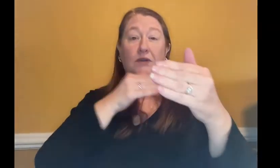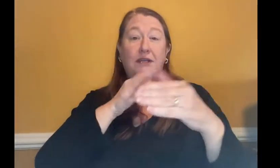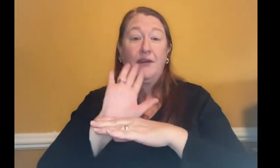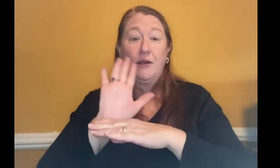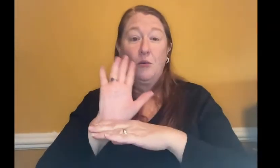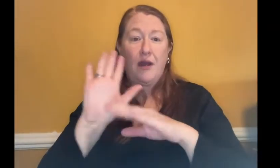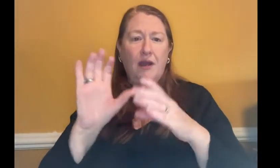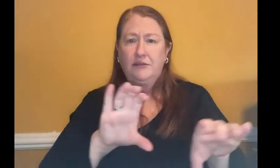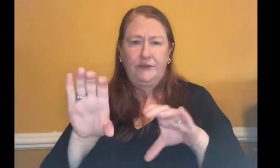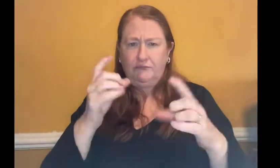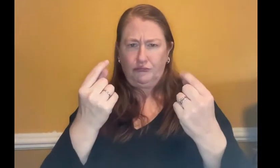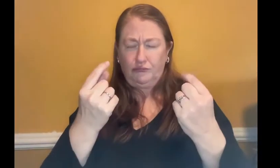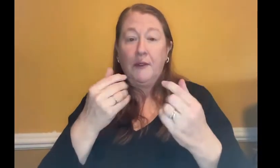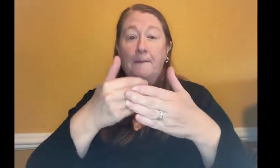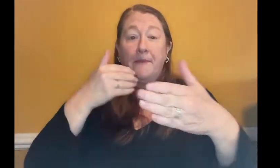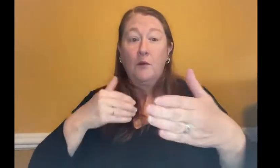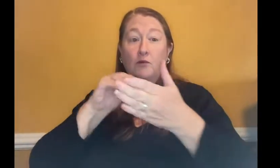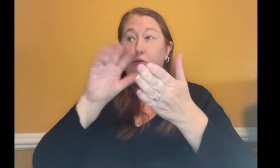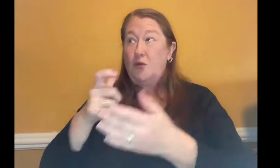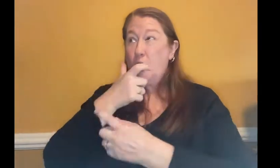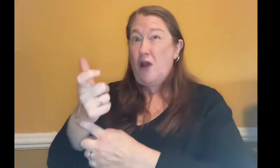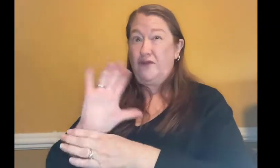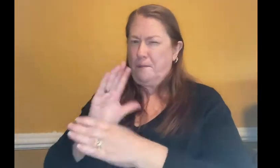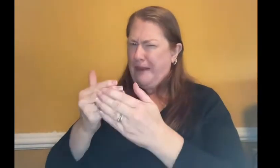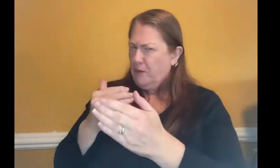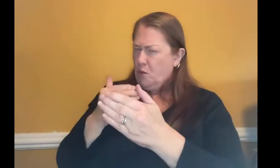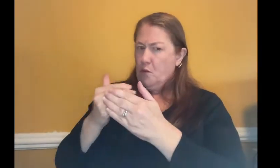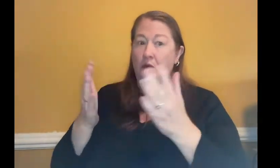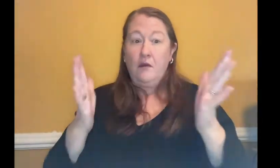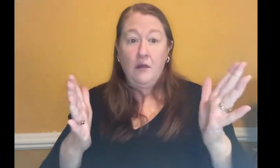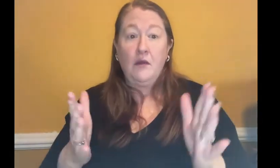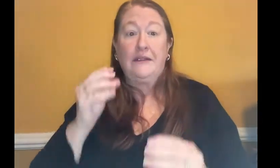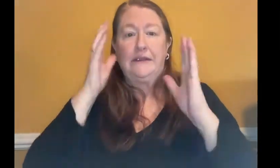Pre-video Activity: Before students watch a video,